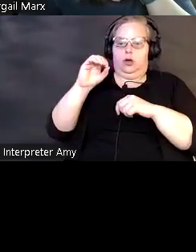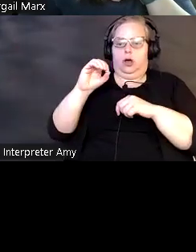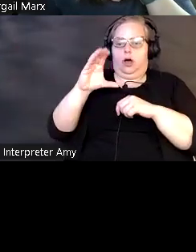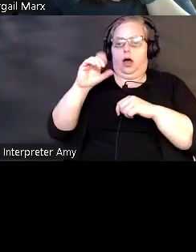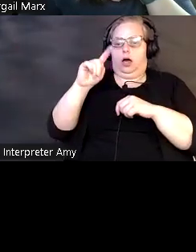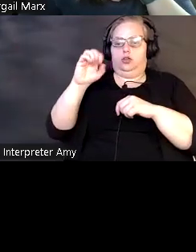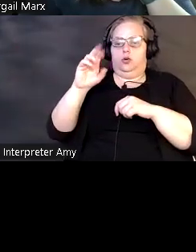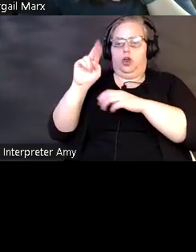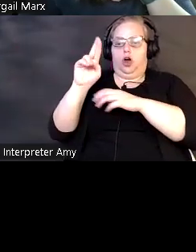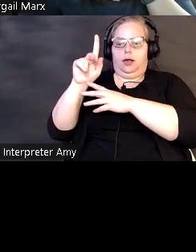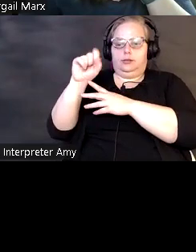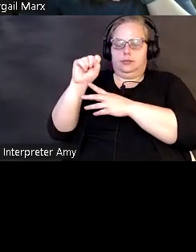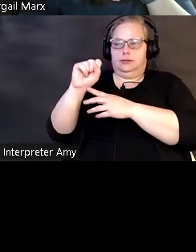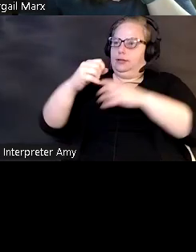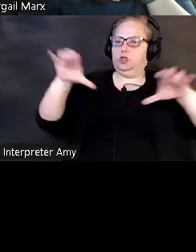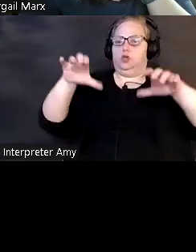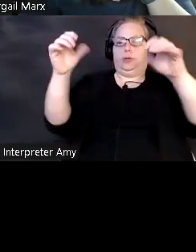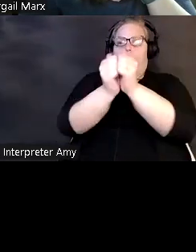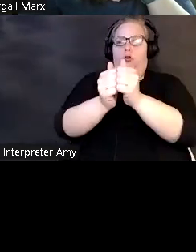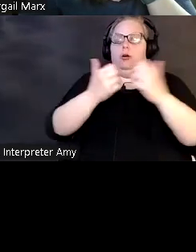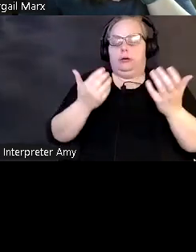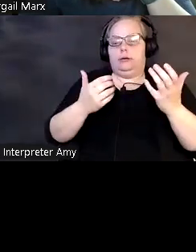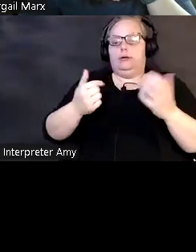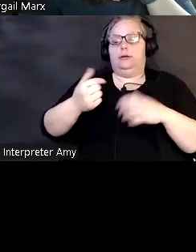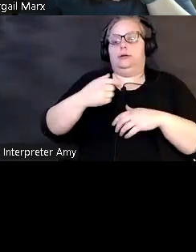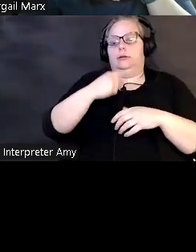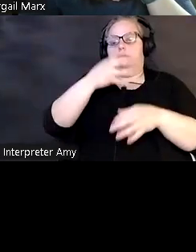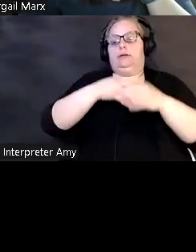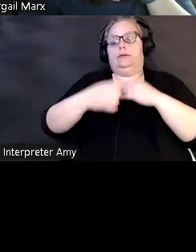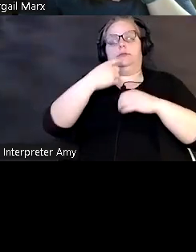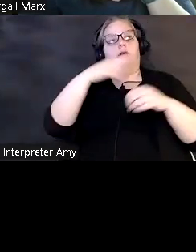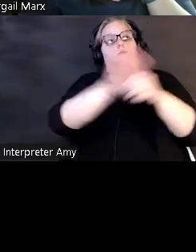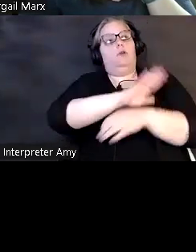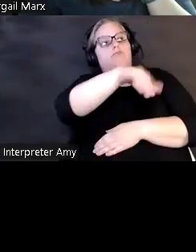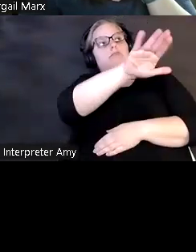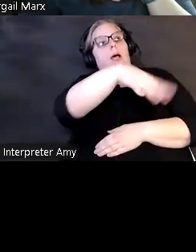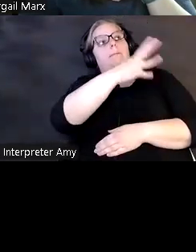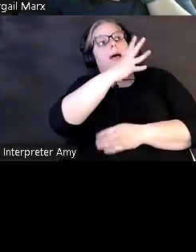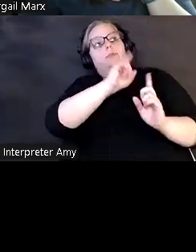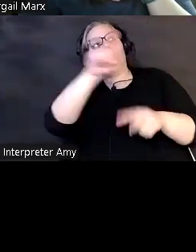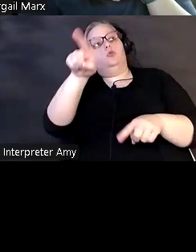And using that whole phrase saying, hey, Mom, let's go do something right now.